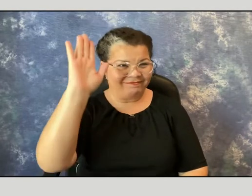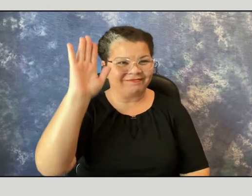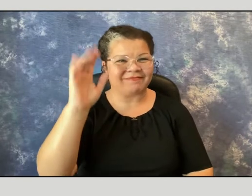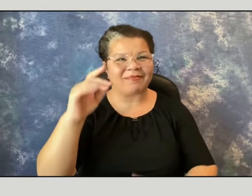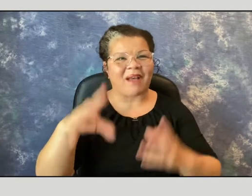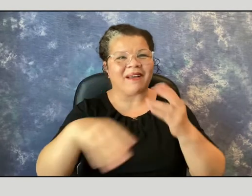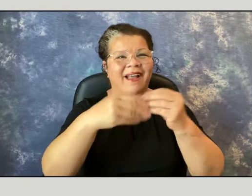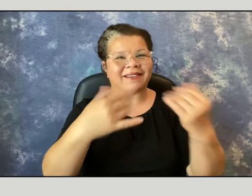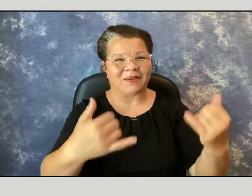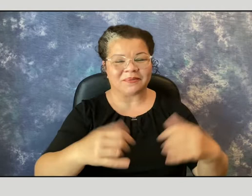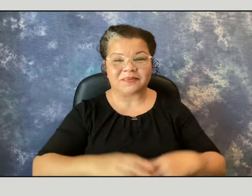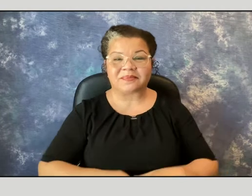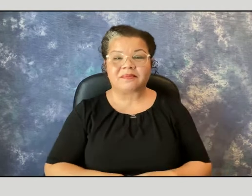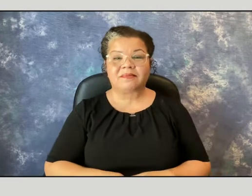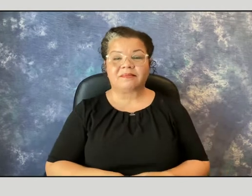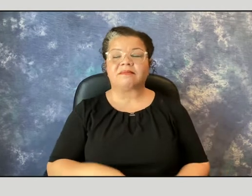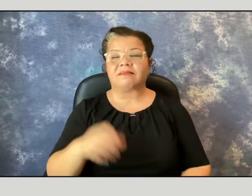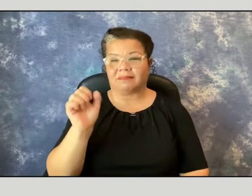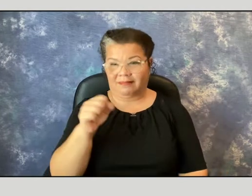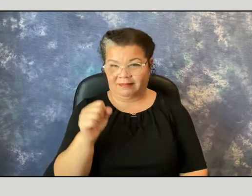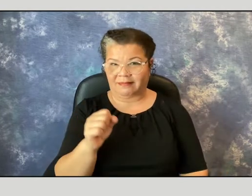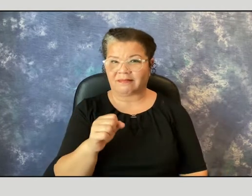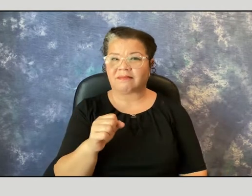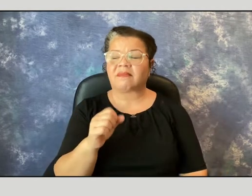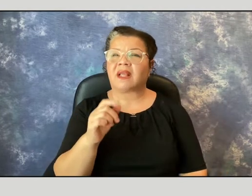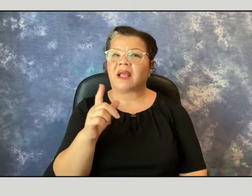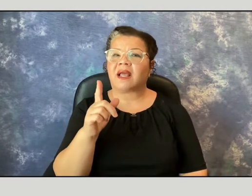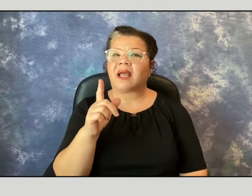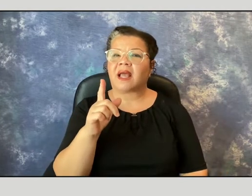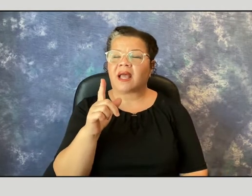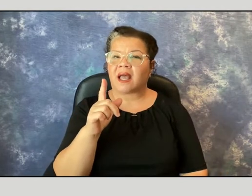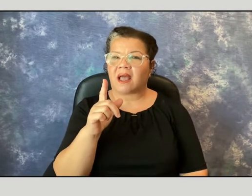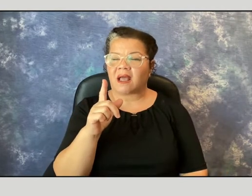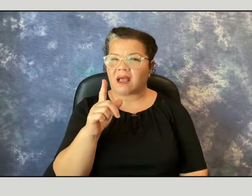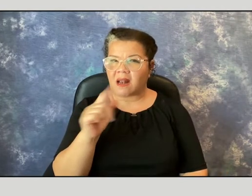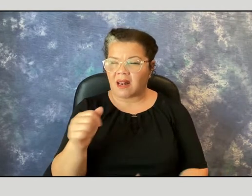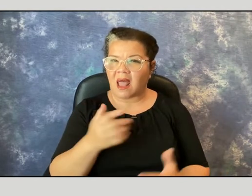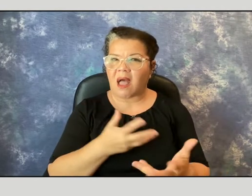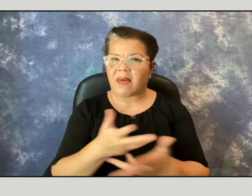So yes, it is la brega, the struggle, the way that we have to find creative solutions